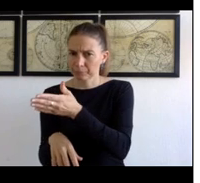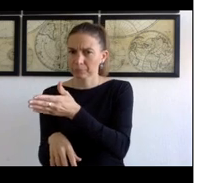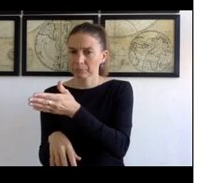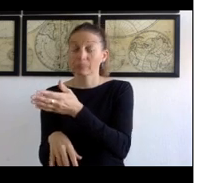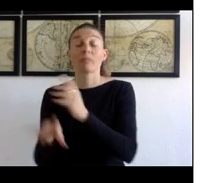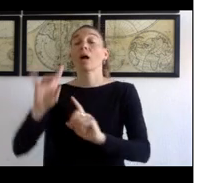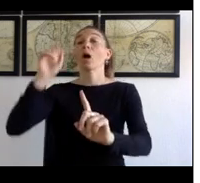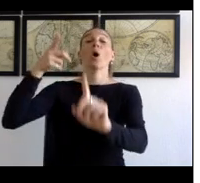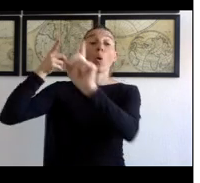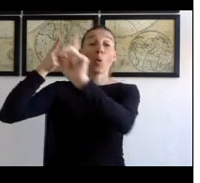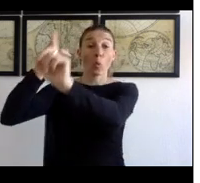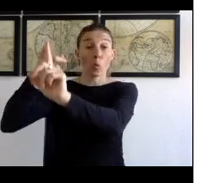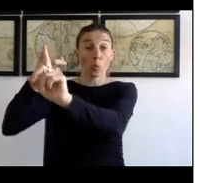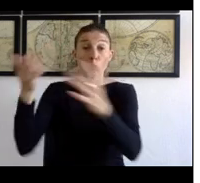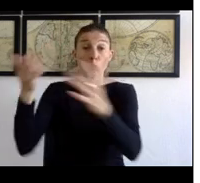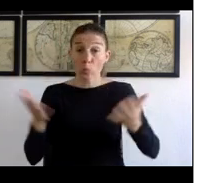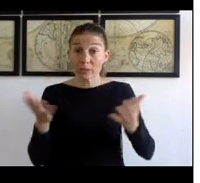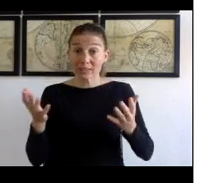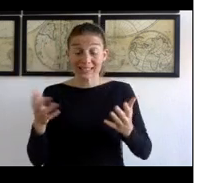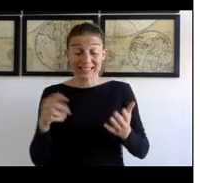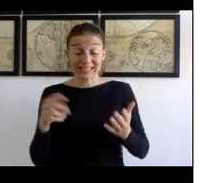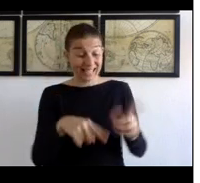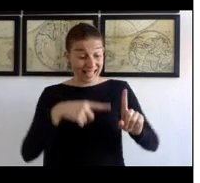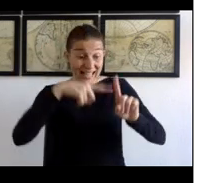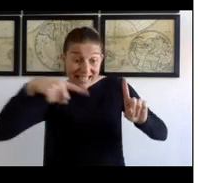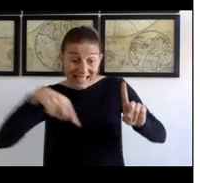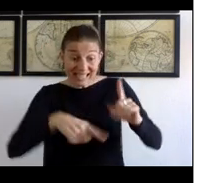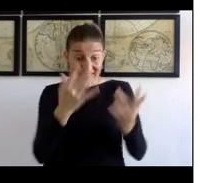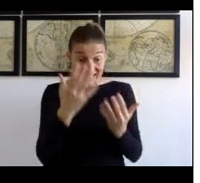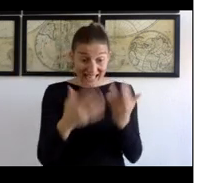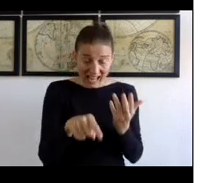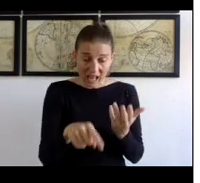that data producers, users and suppliers are knowledgeable